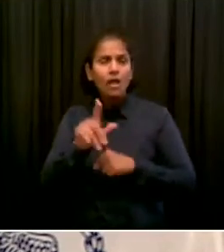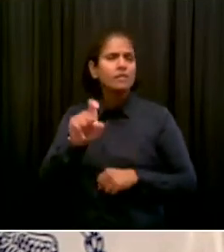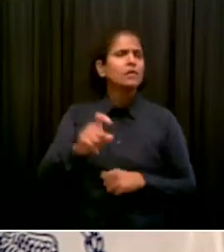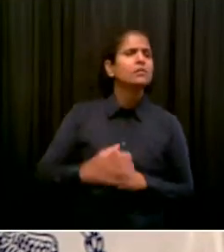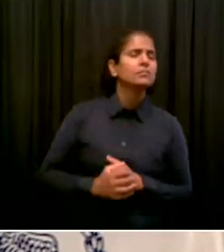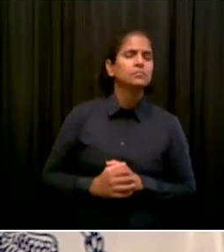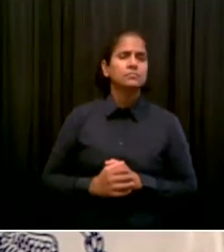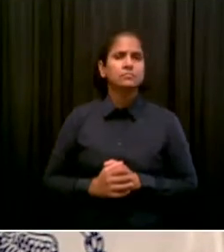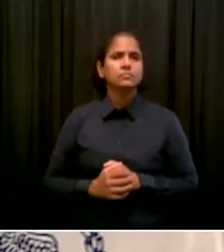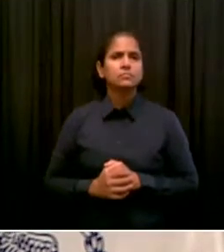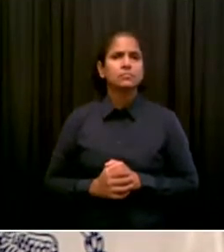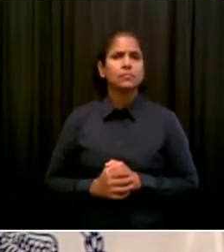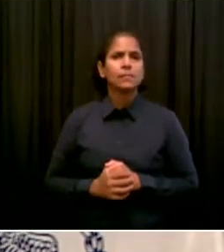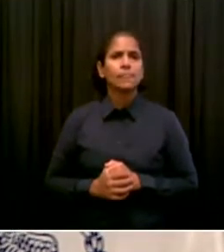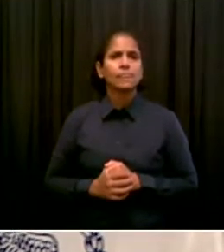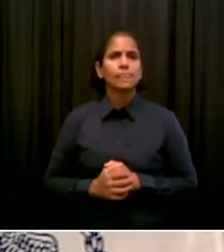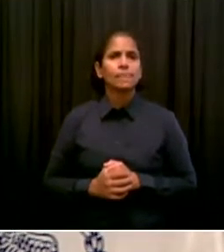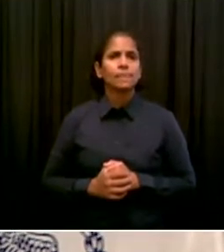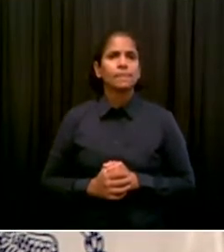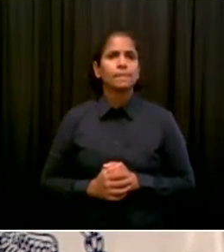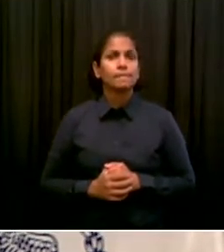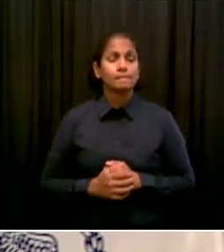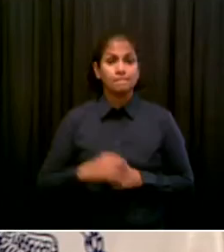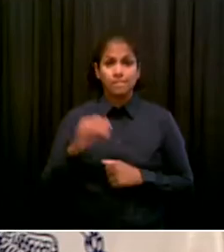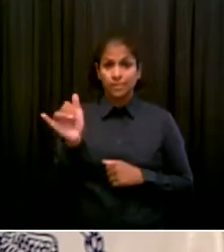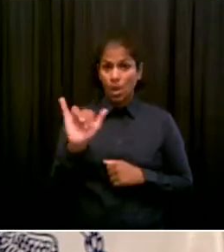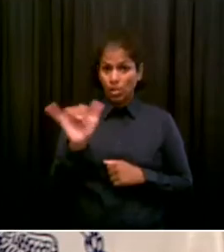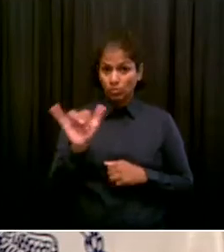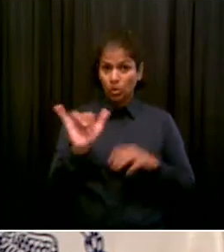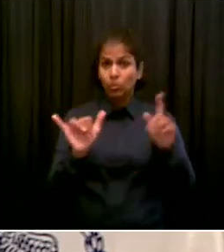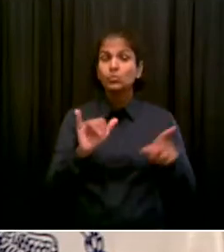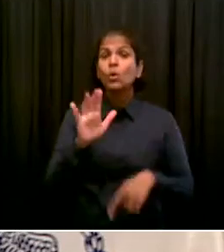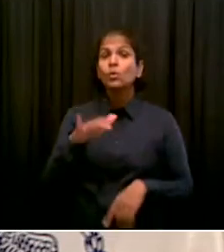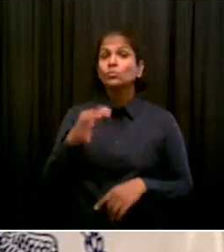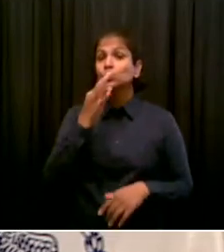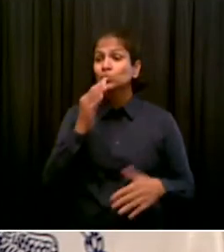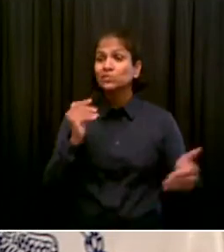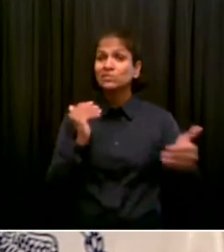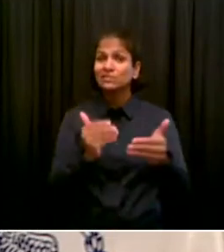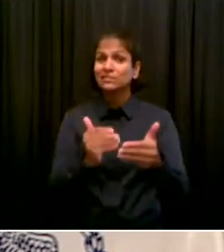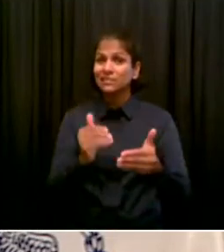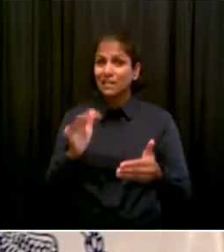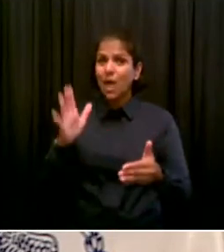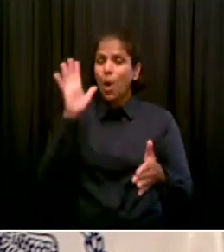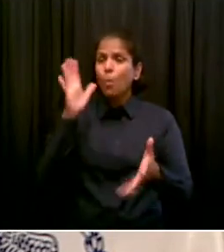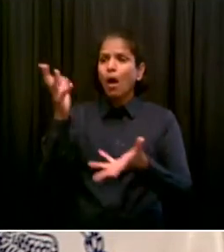GIVING US YOUR IMPRESSION OF WHERE ATTENDANCE IS VERSUS WHAT YOU THOUGHT YOU WERE GOING TO